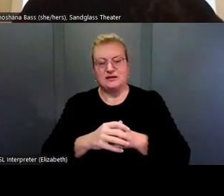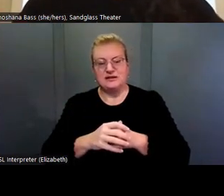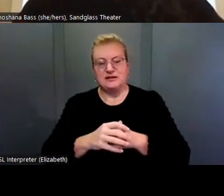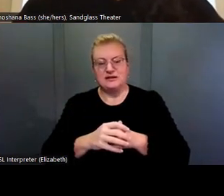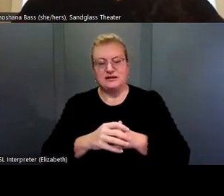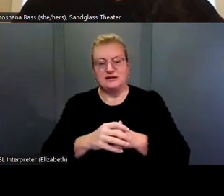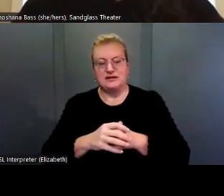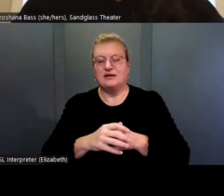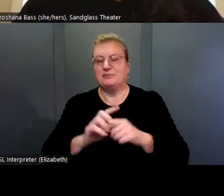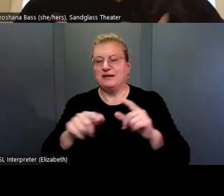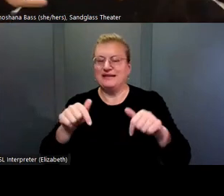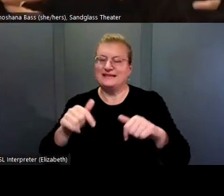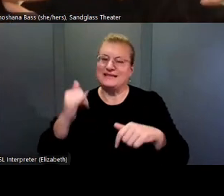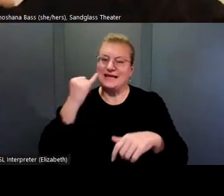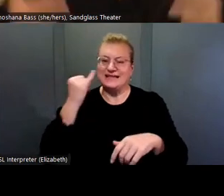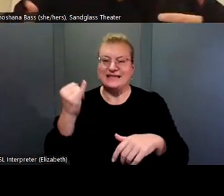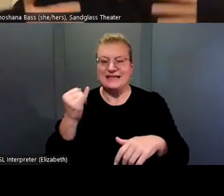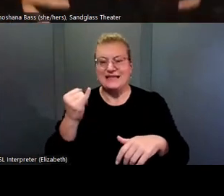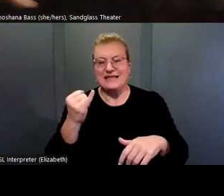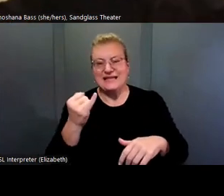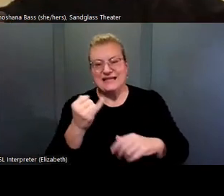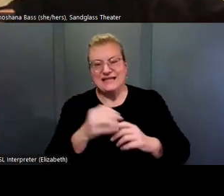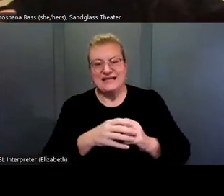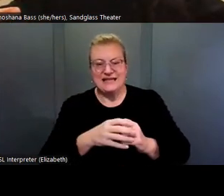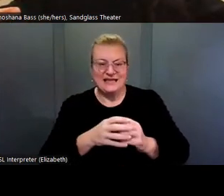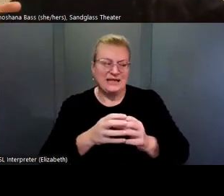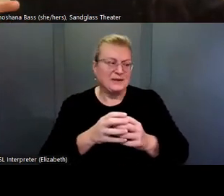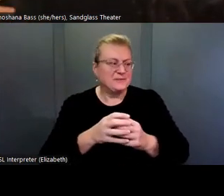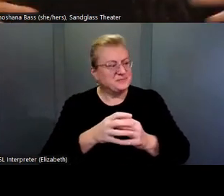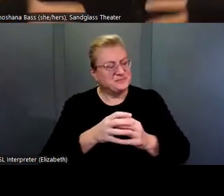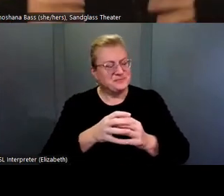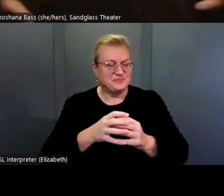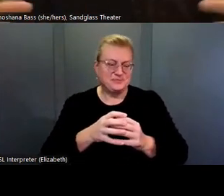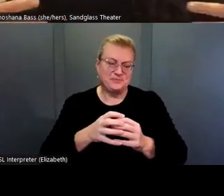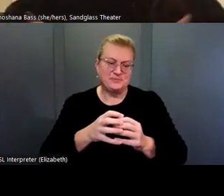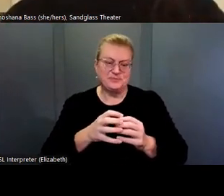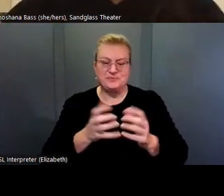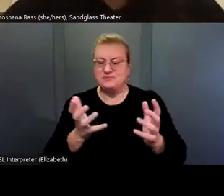But this idea that there is like a united goal that we have